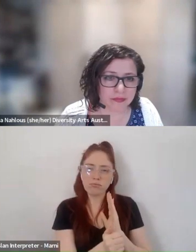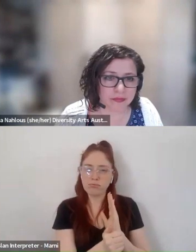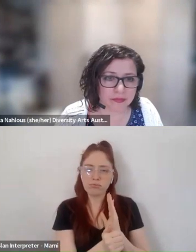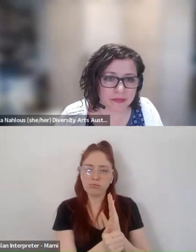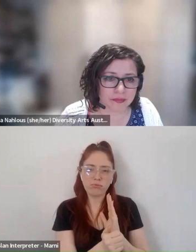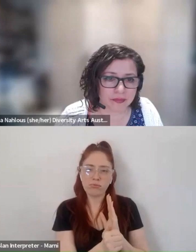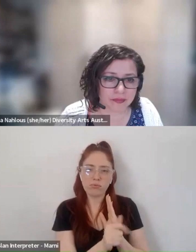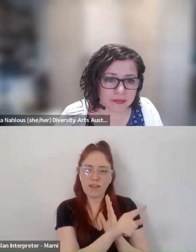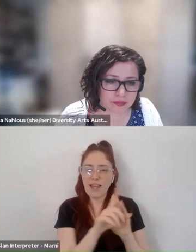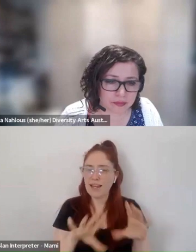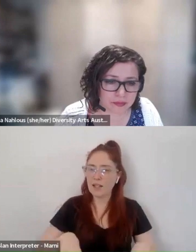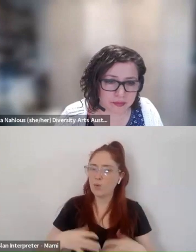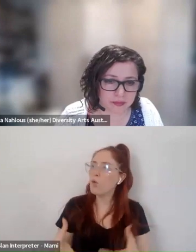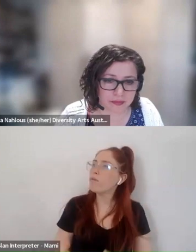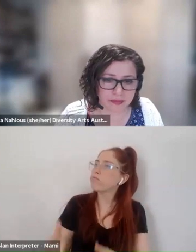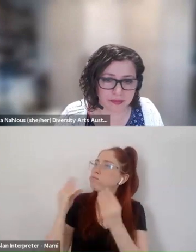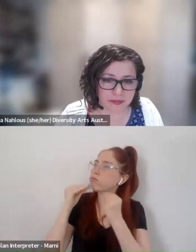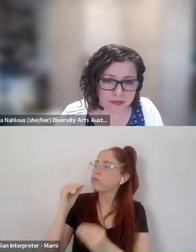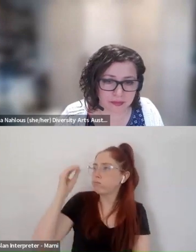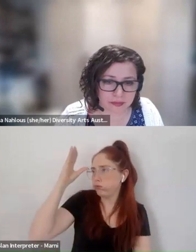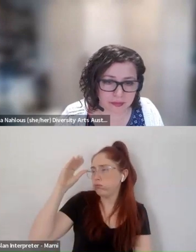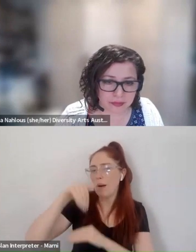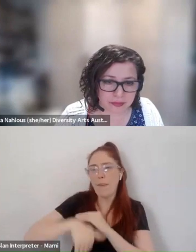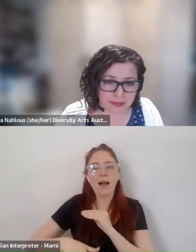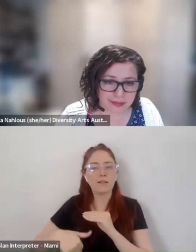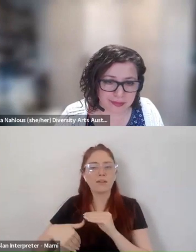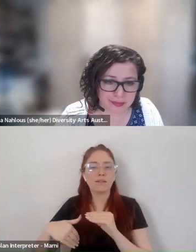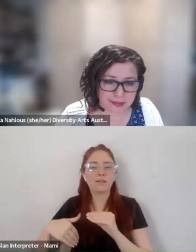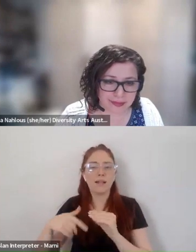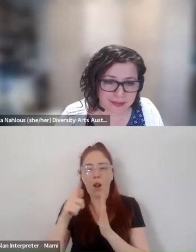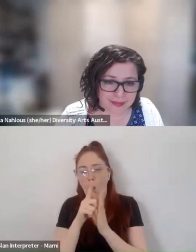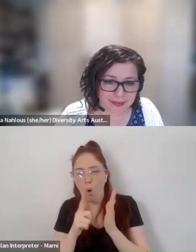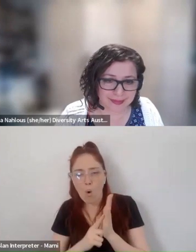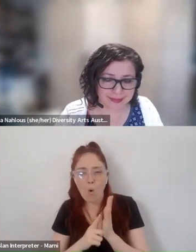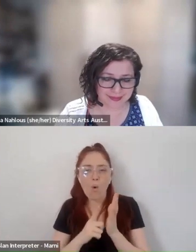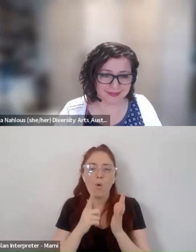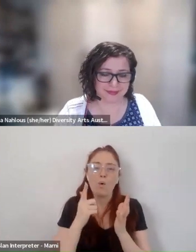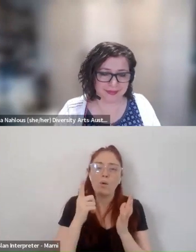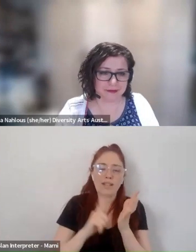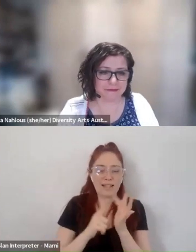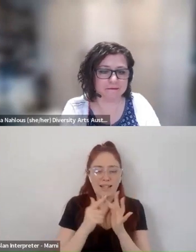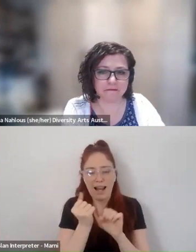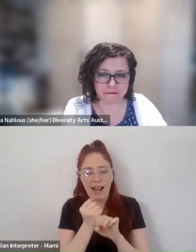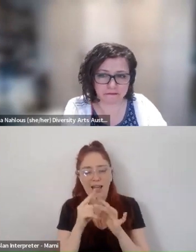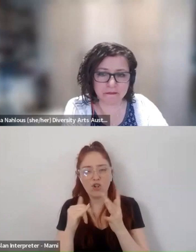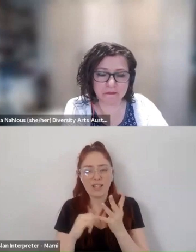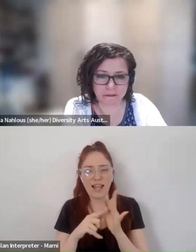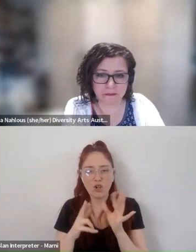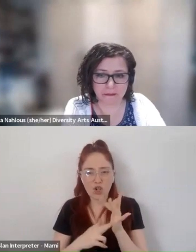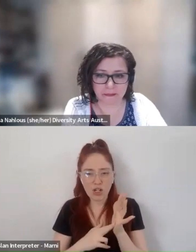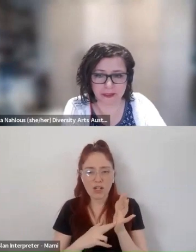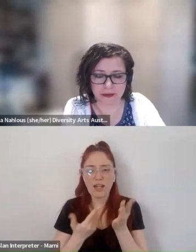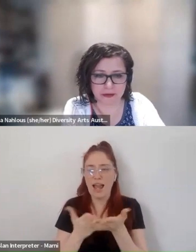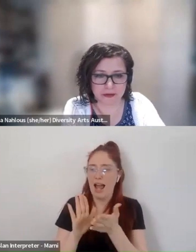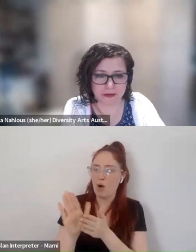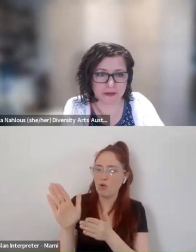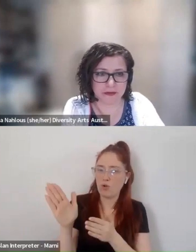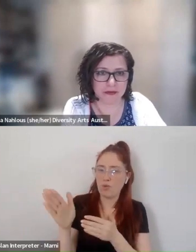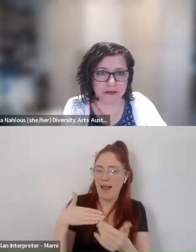around the legislation and how to manage a budget and all those sorts of things or what should they be looking for? Risk